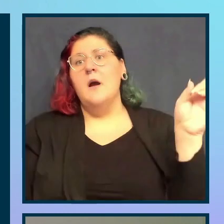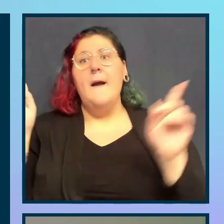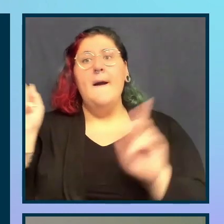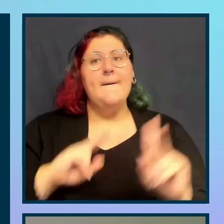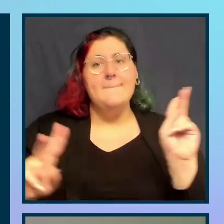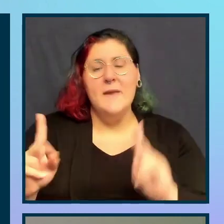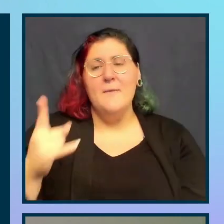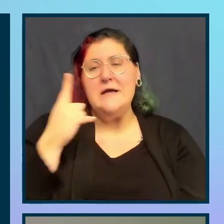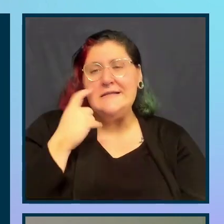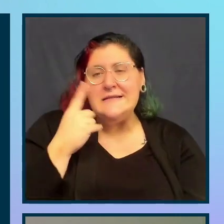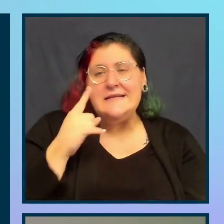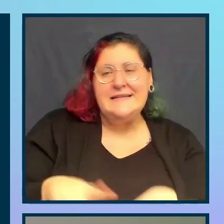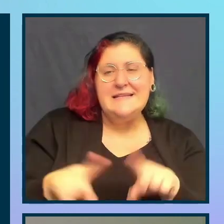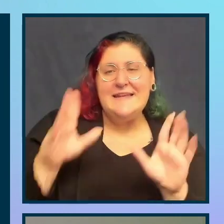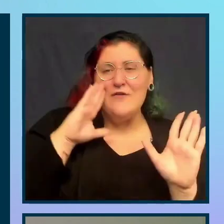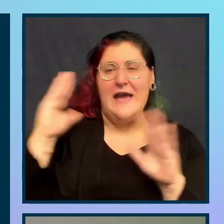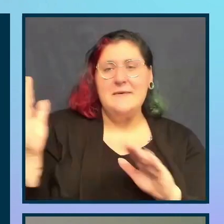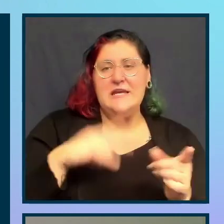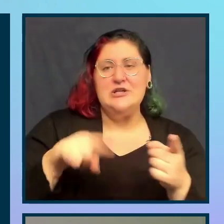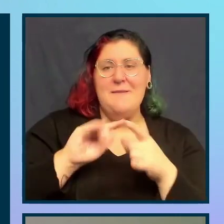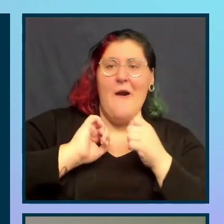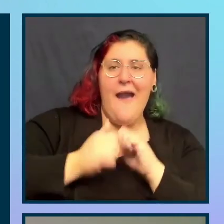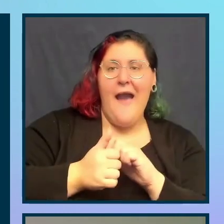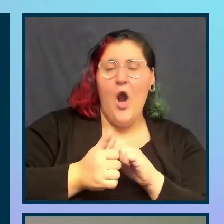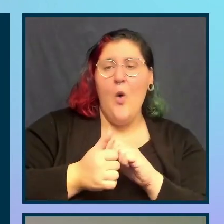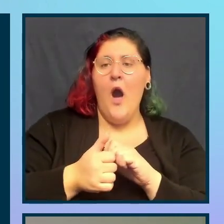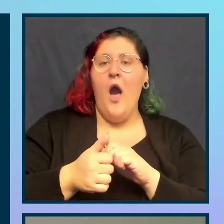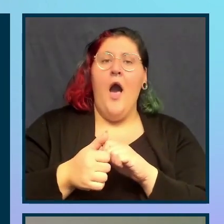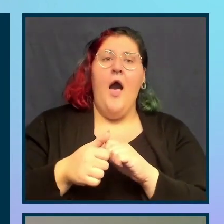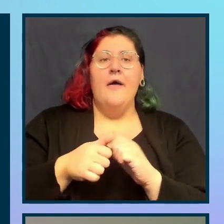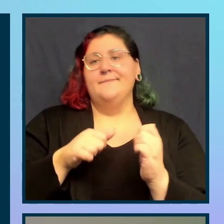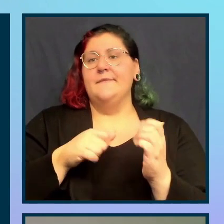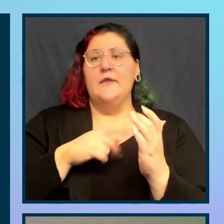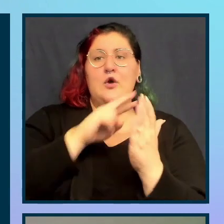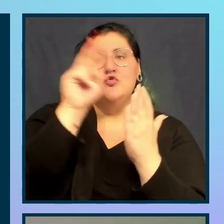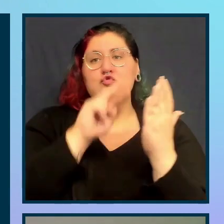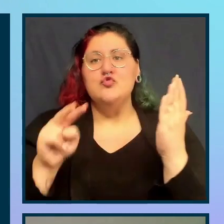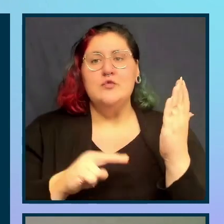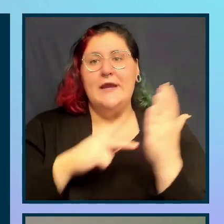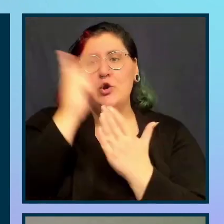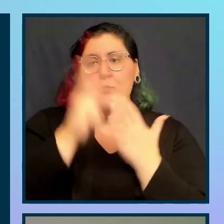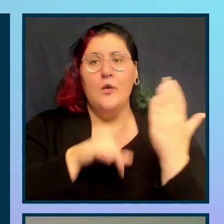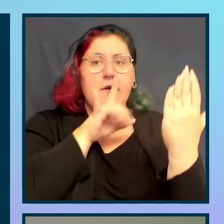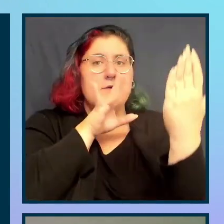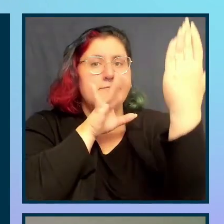or how the tab key works with a keyboard, or how like reader view exists on the web.